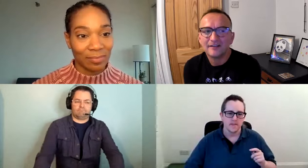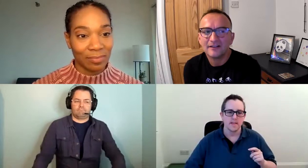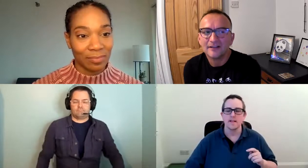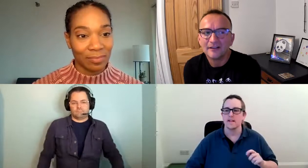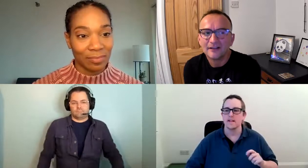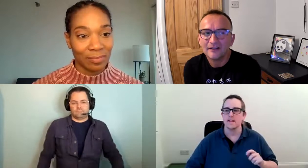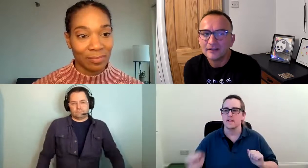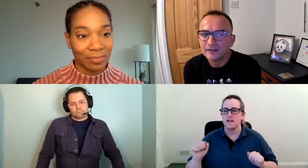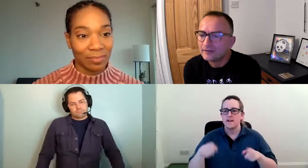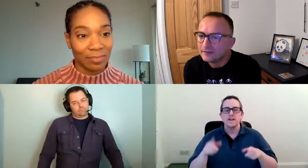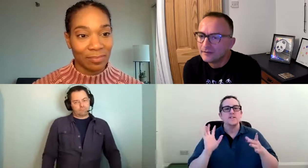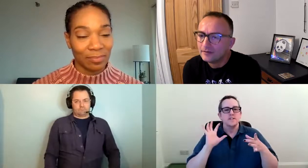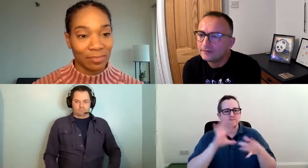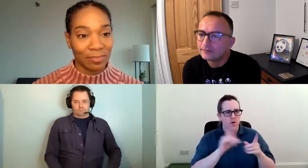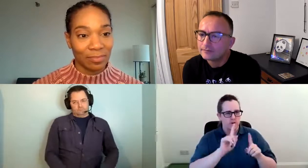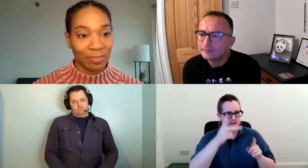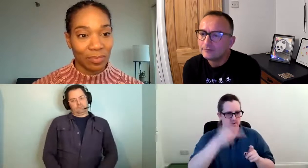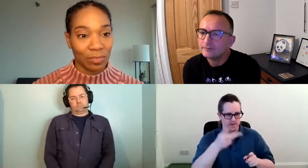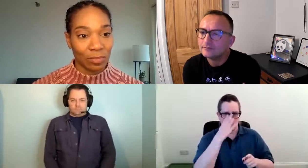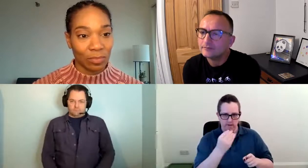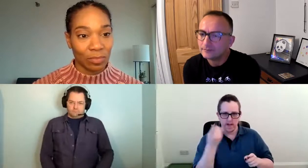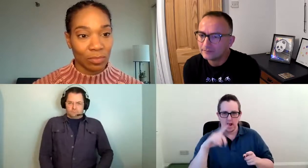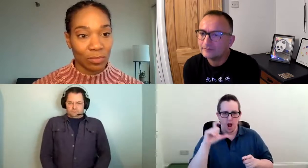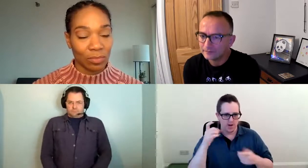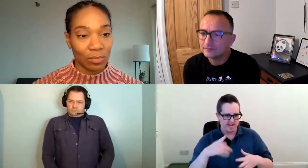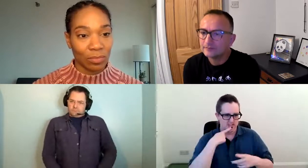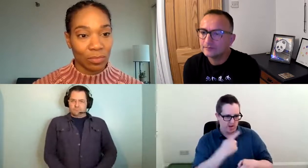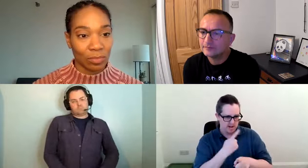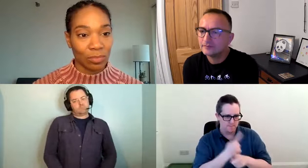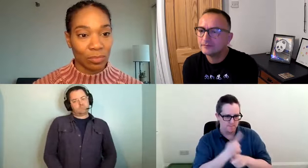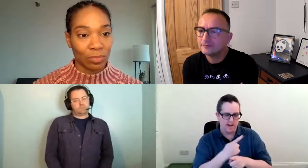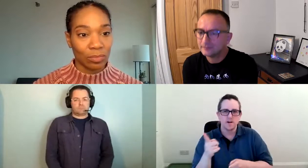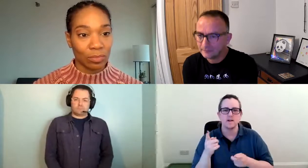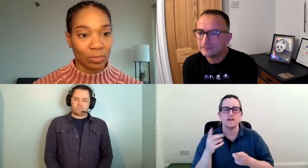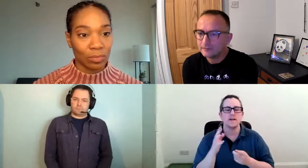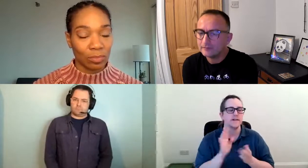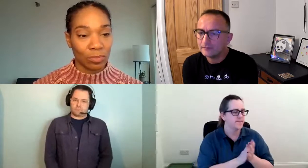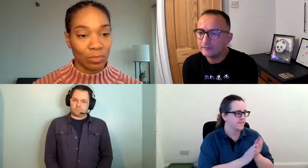Chloe. Sorry my mind has gone blank all of a sudden, one thing